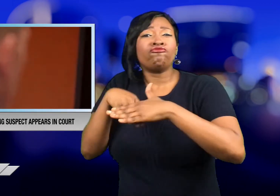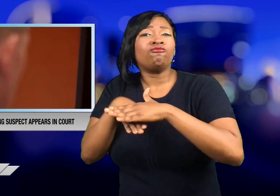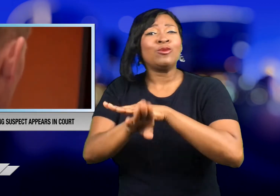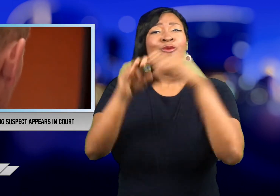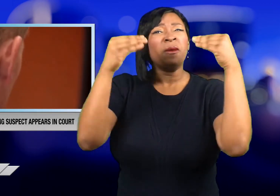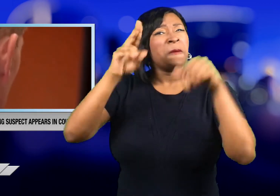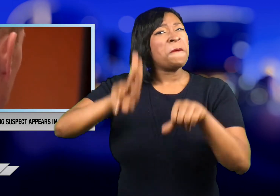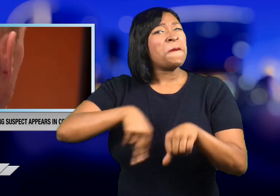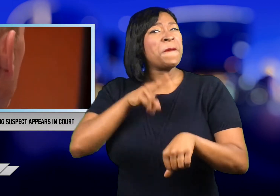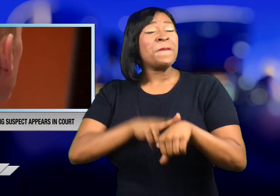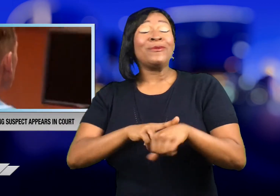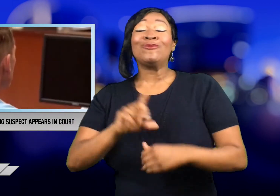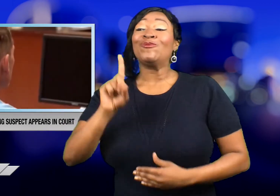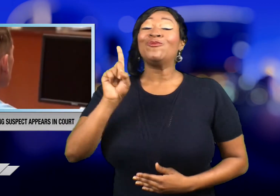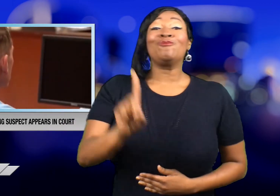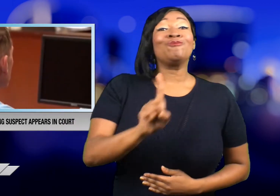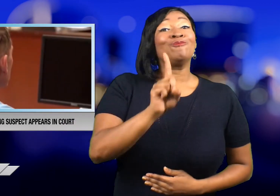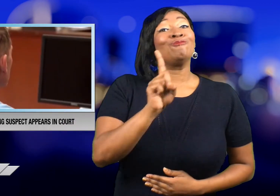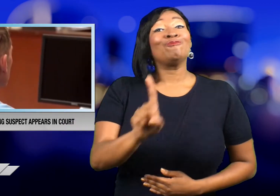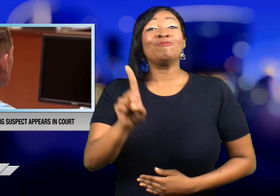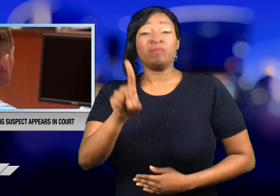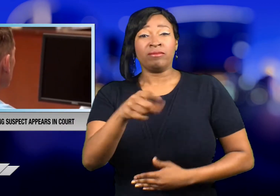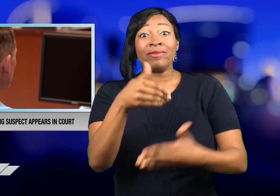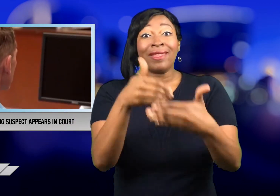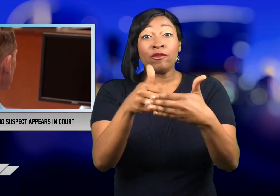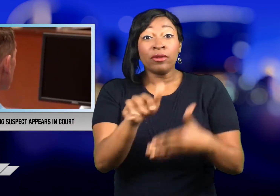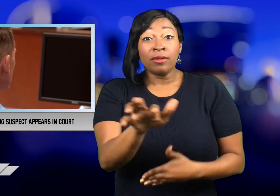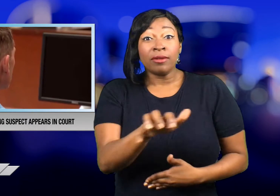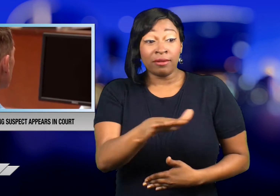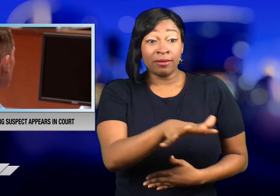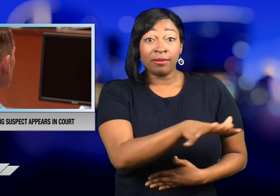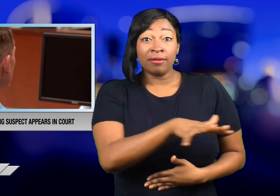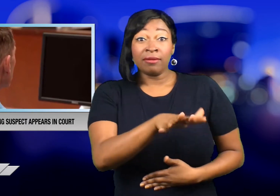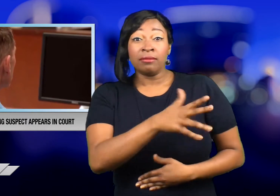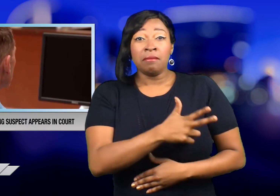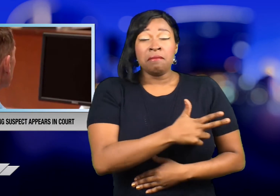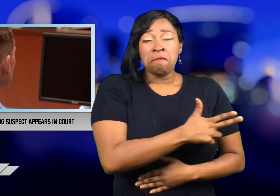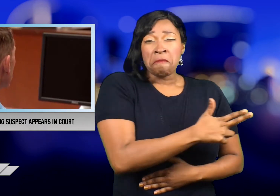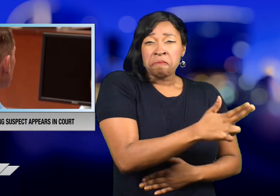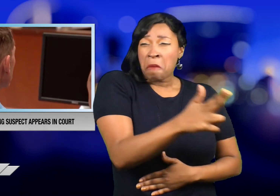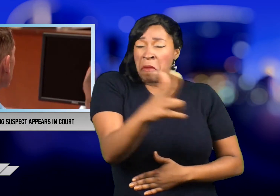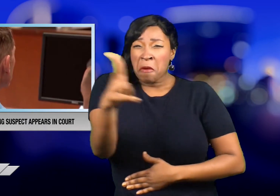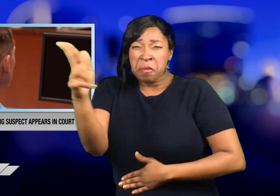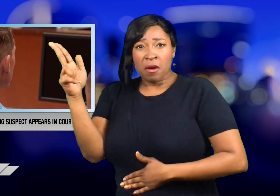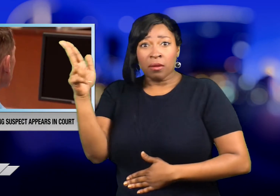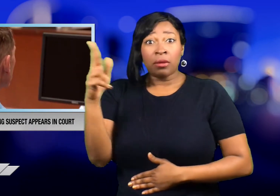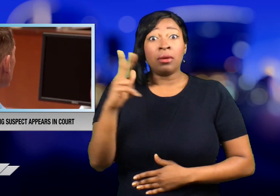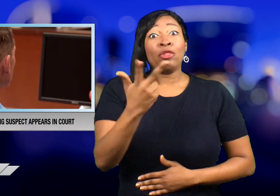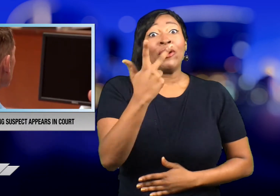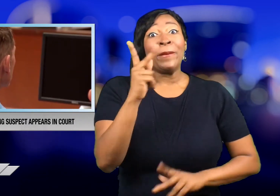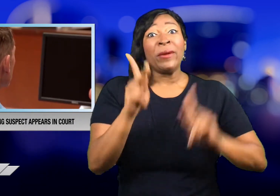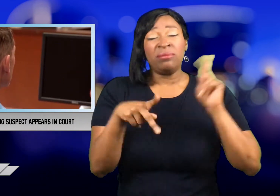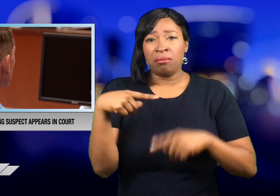store Wednesday night, opened fire near a cash register